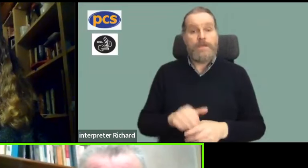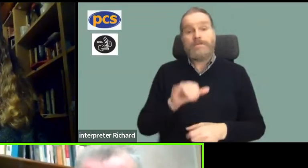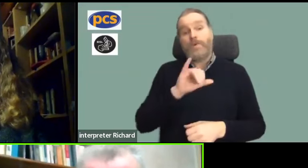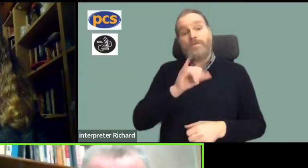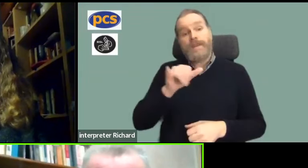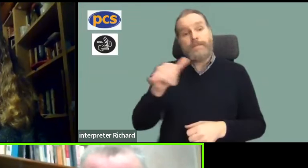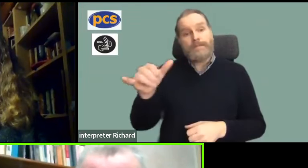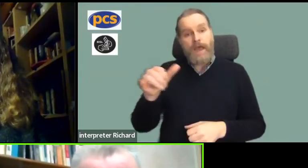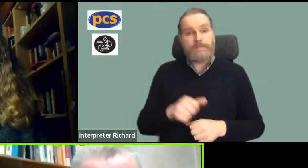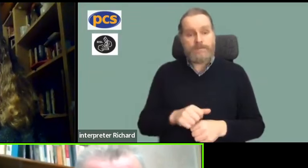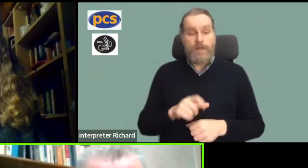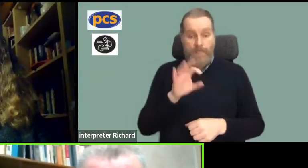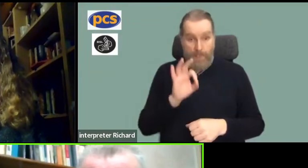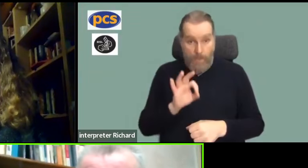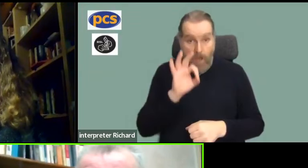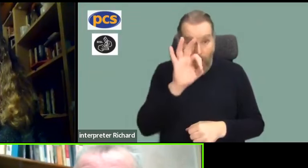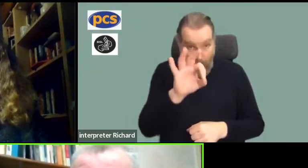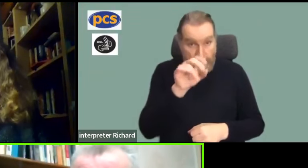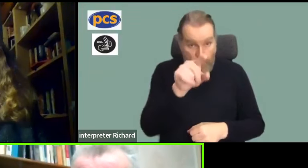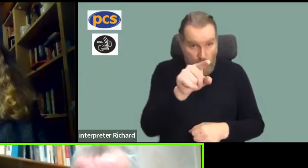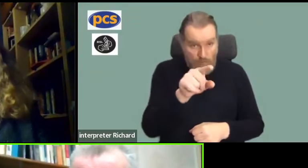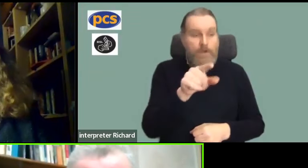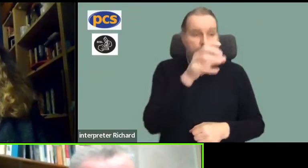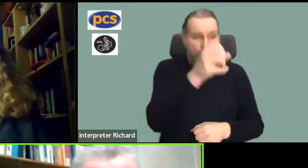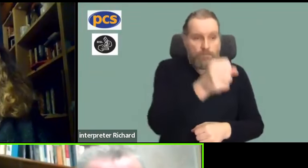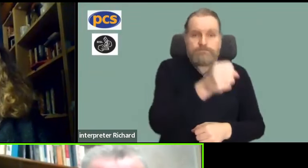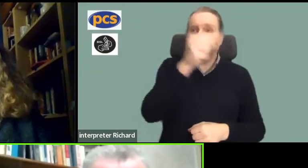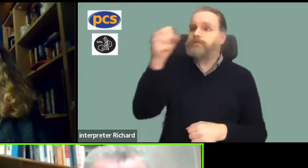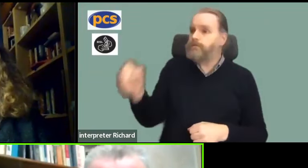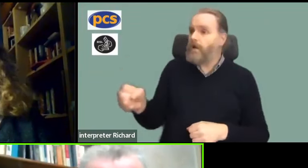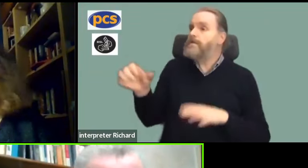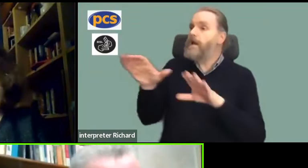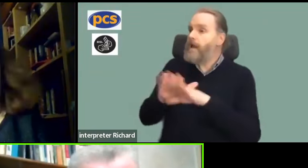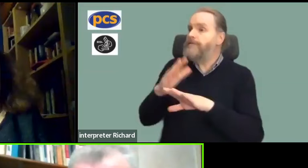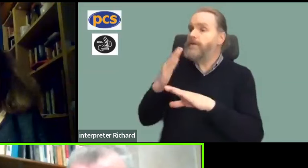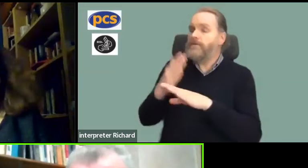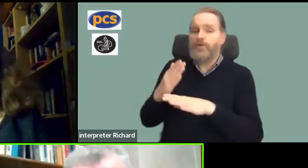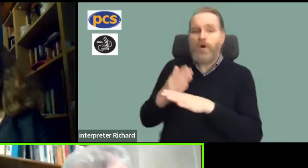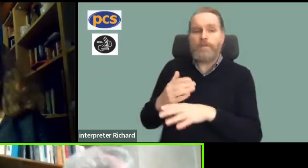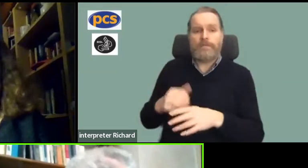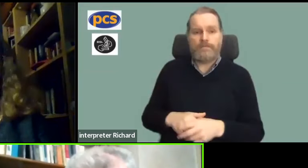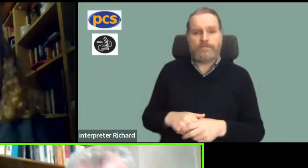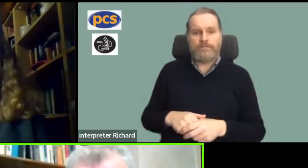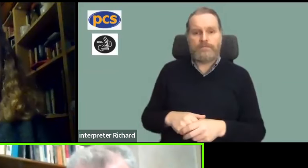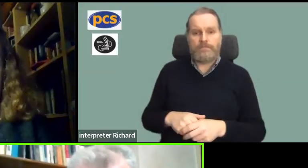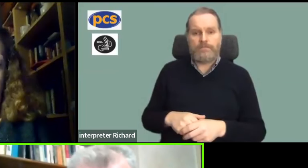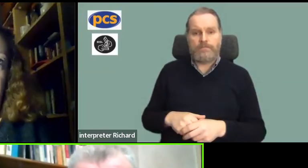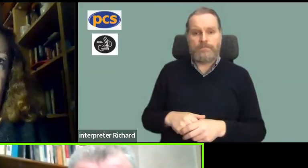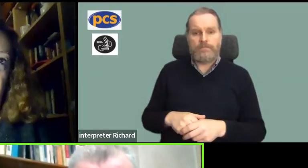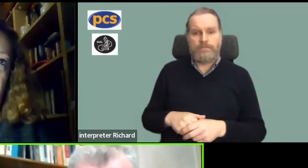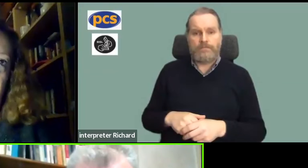, Where is , Where is within grade and within contract 2 cover and be removed of other jobs jobs. If management have the ability